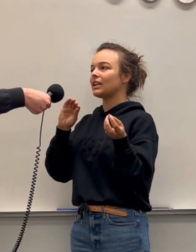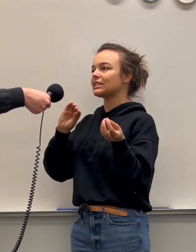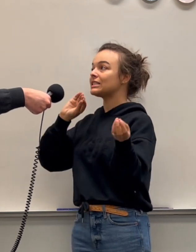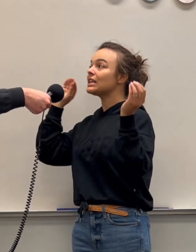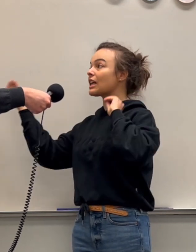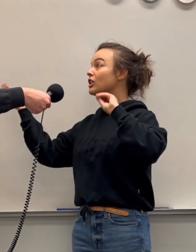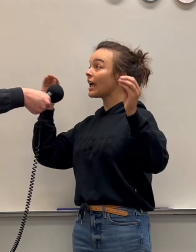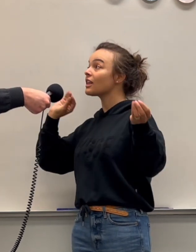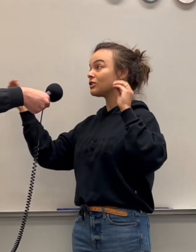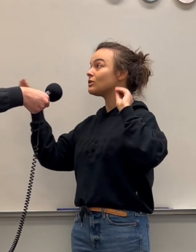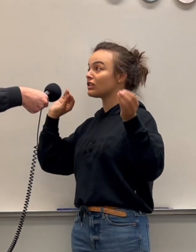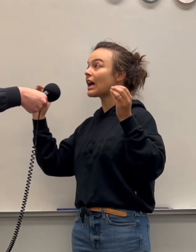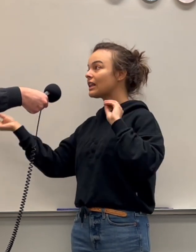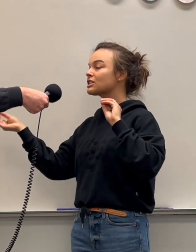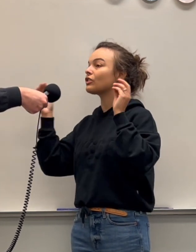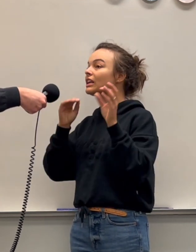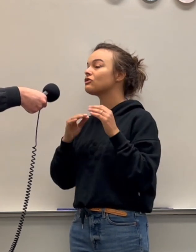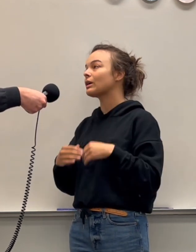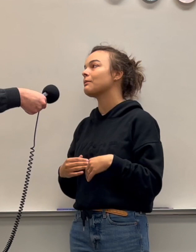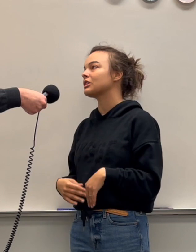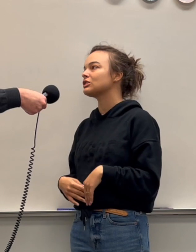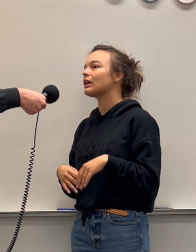kind of get to see that they're hey there are two different dialects for each vocabulary so